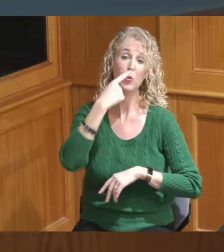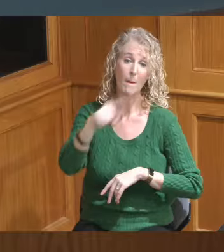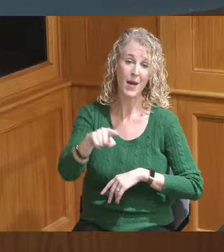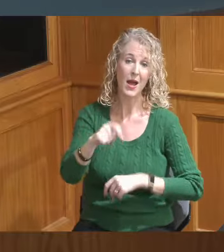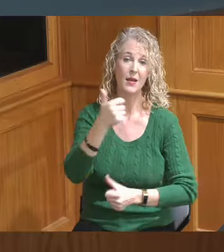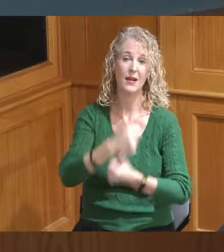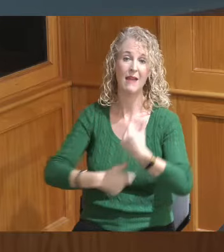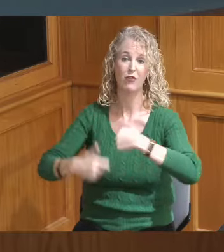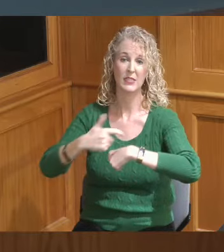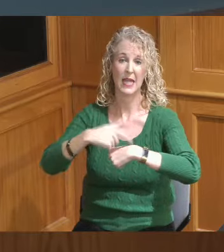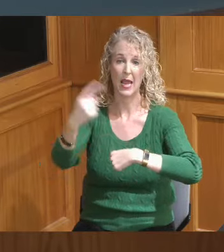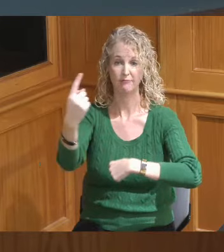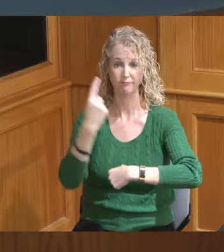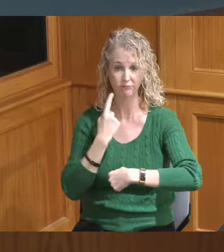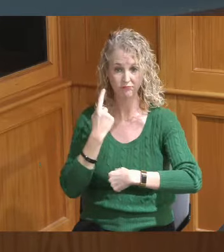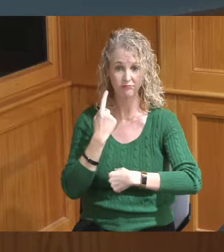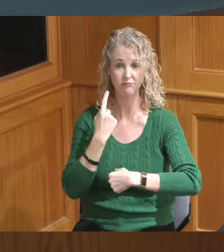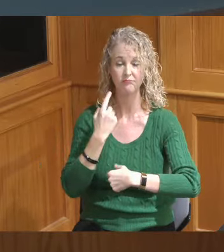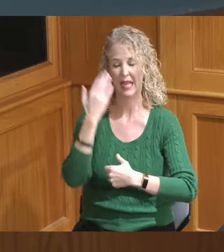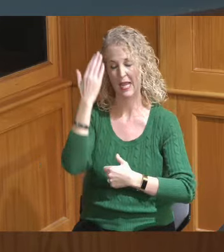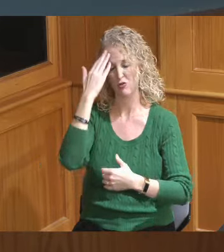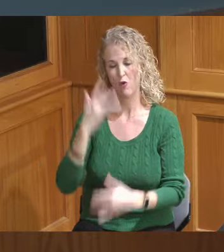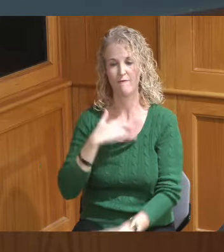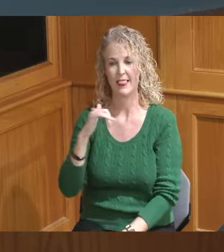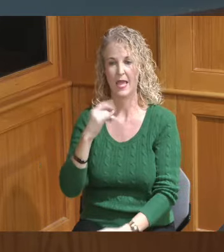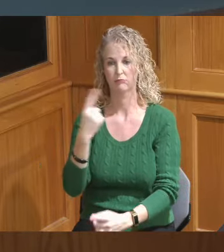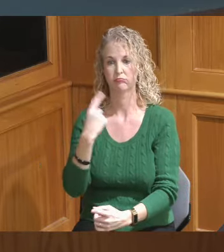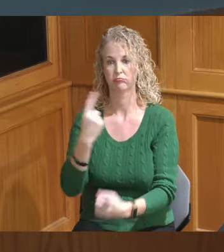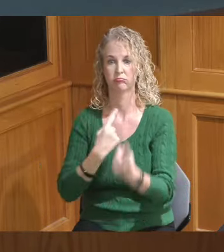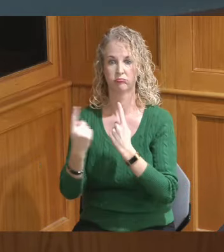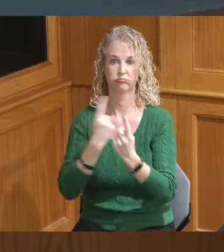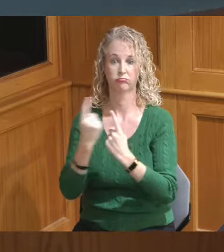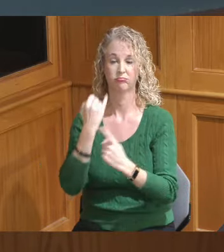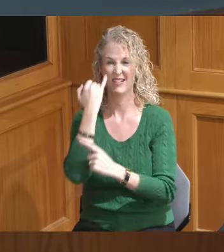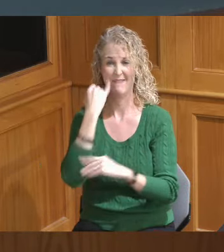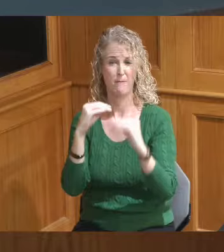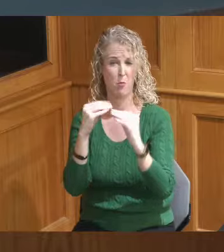for these projects. I mean, you're always coming in as we need to allocate additional dollars that